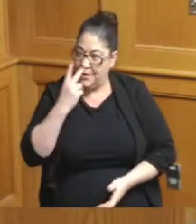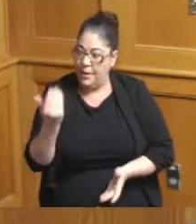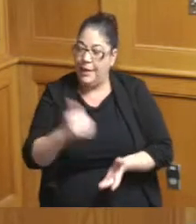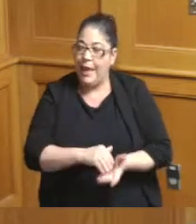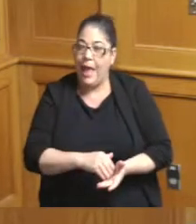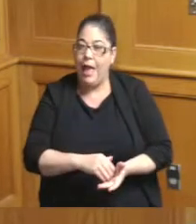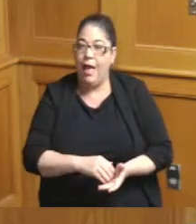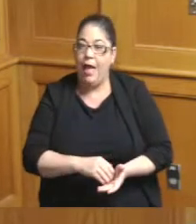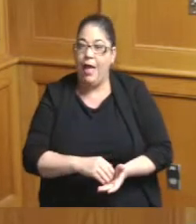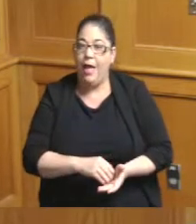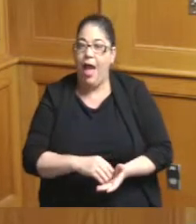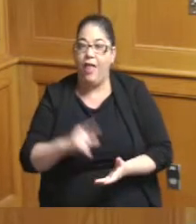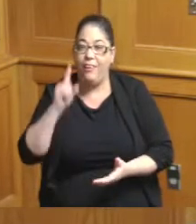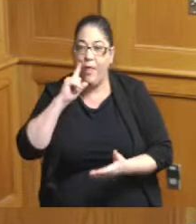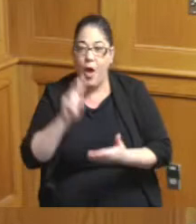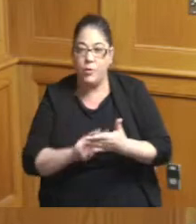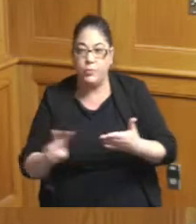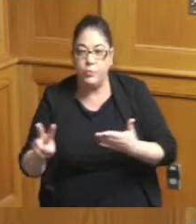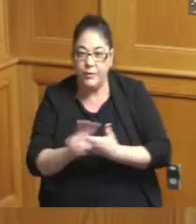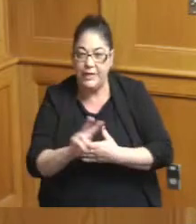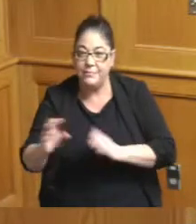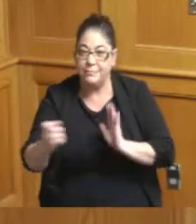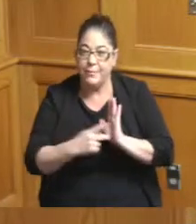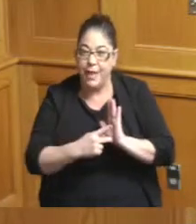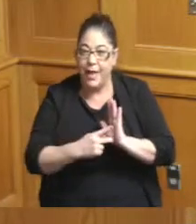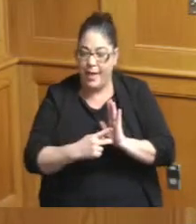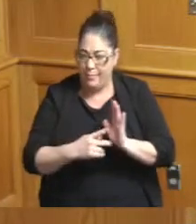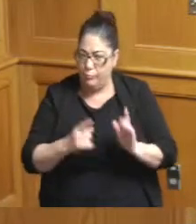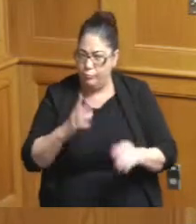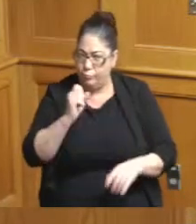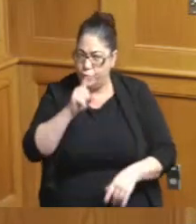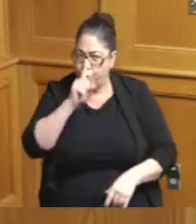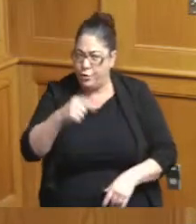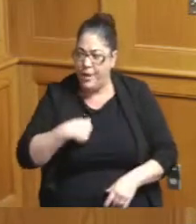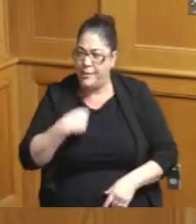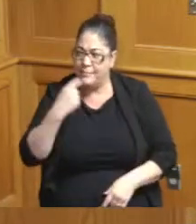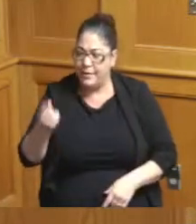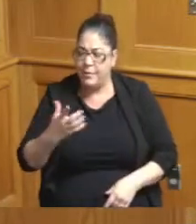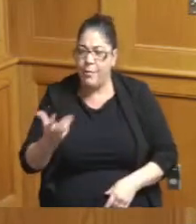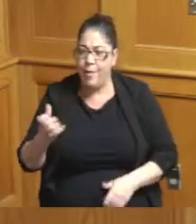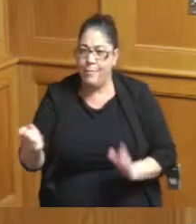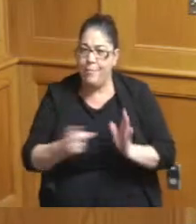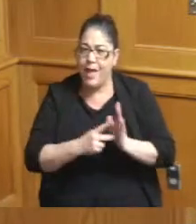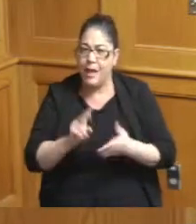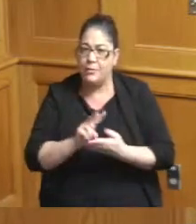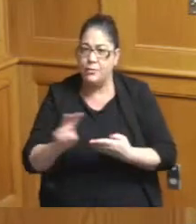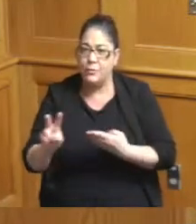I had said two weeks I'm pretty sure I said two weeks so now I hear about he's going to meet with